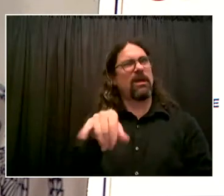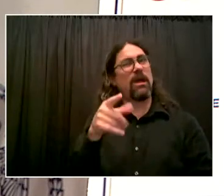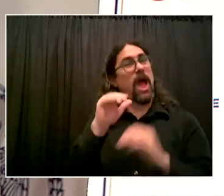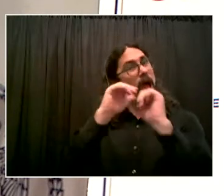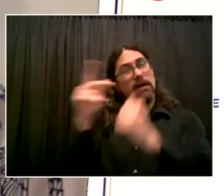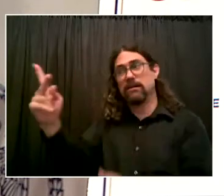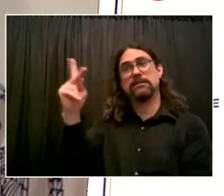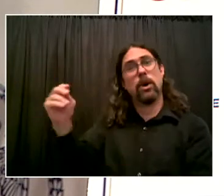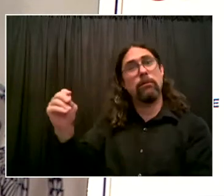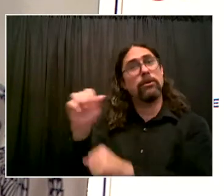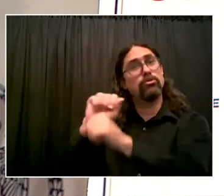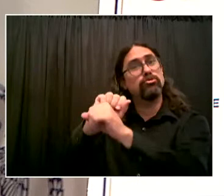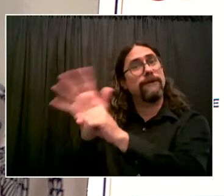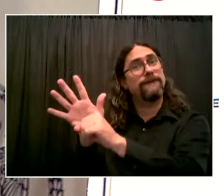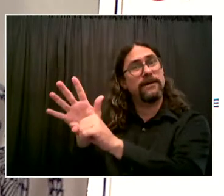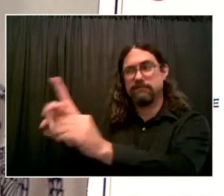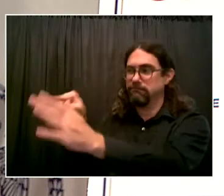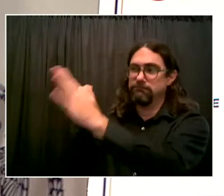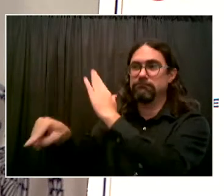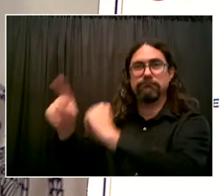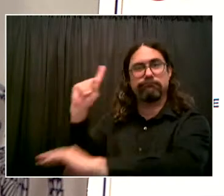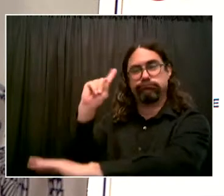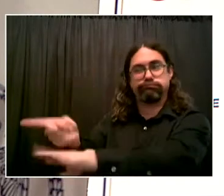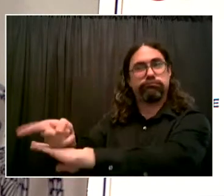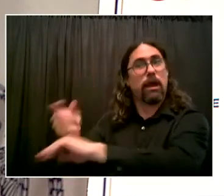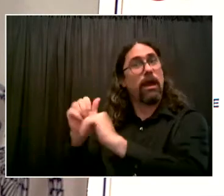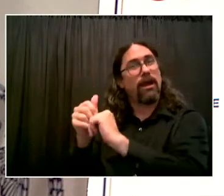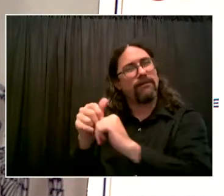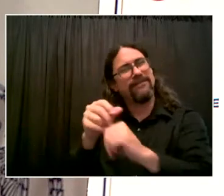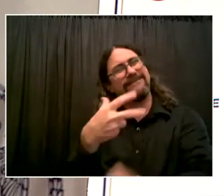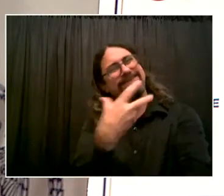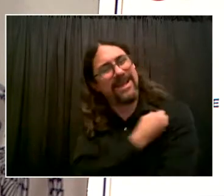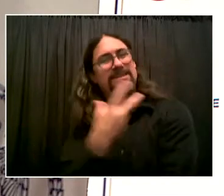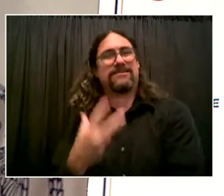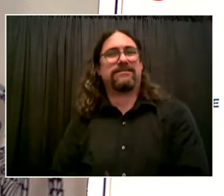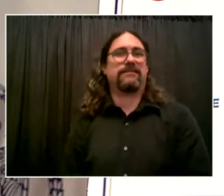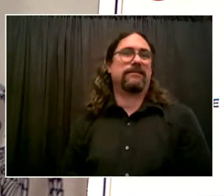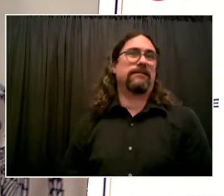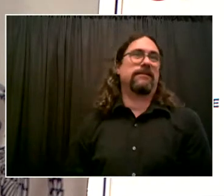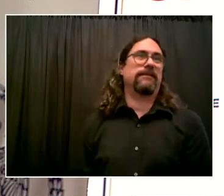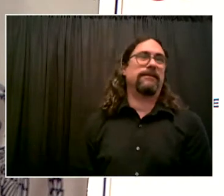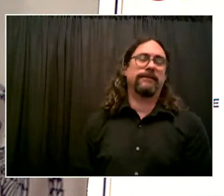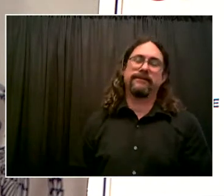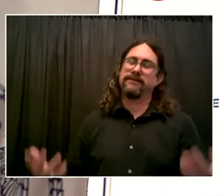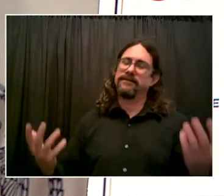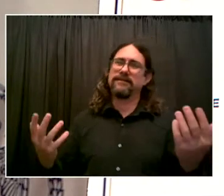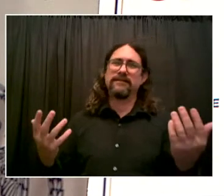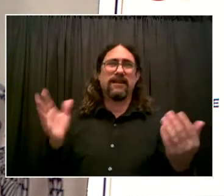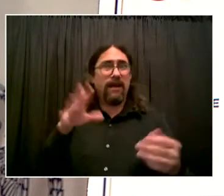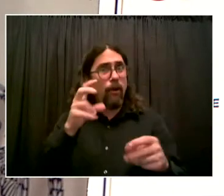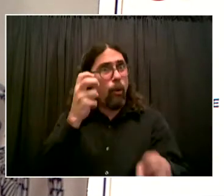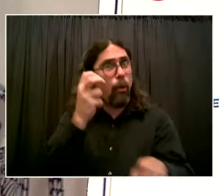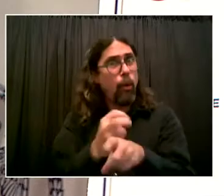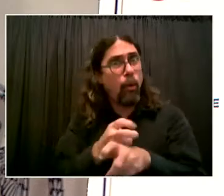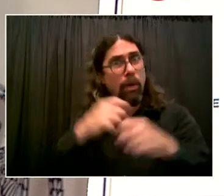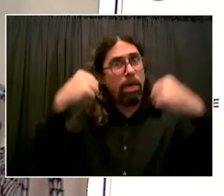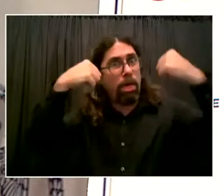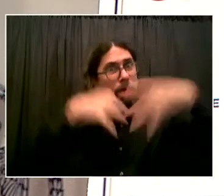KNOCKOUT PUNCH FOR EVERYONE.